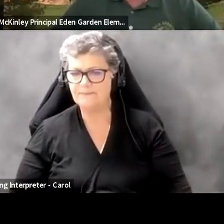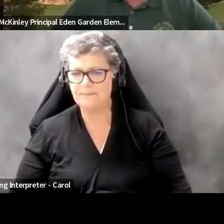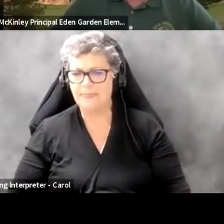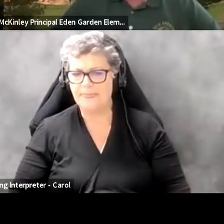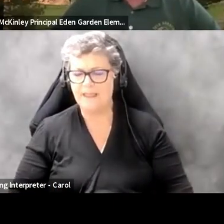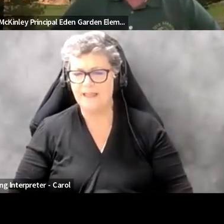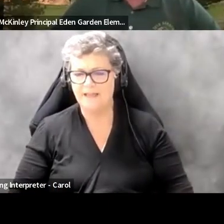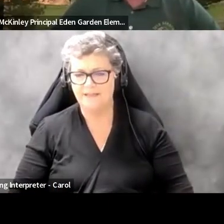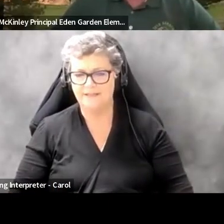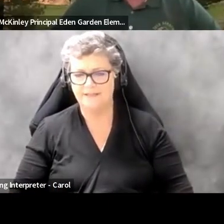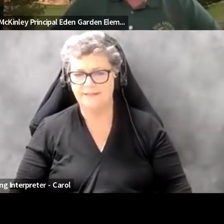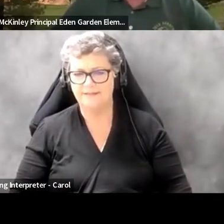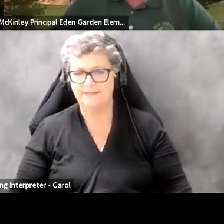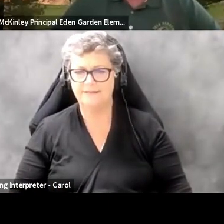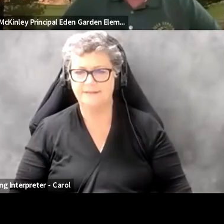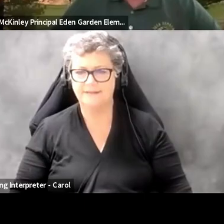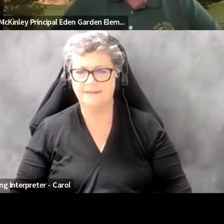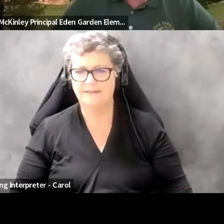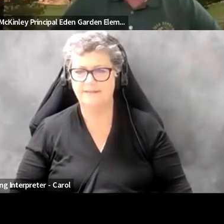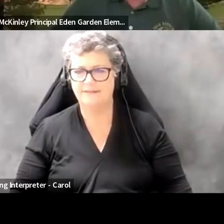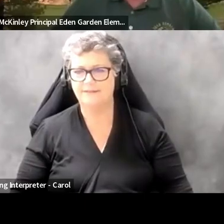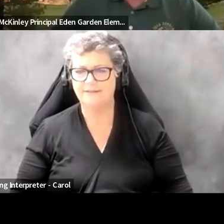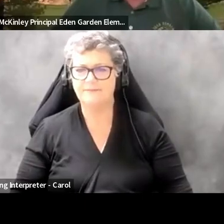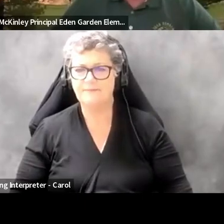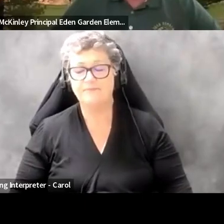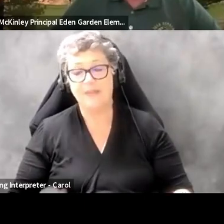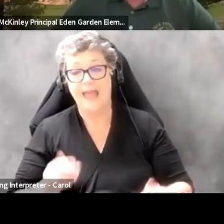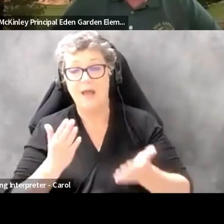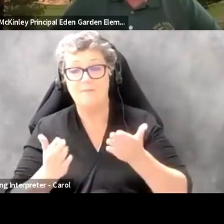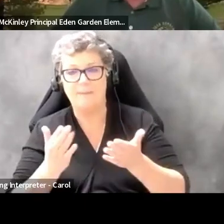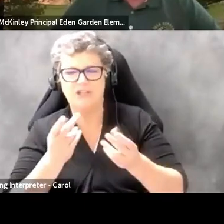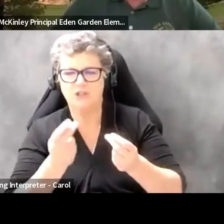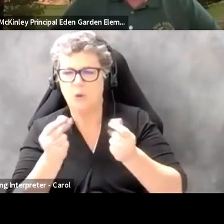We can also move on to the next question. Julie Montali: I I maybe just to real quickly.